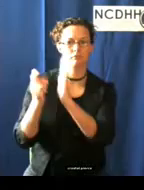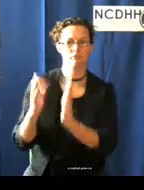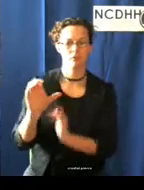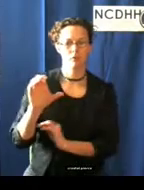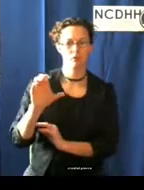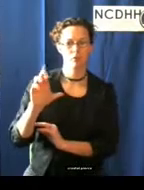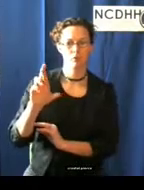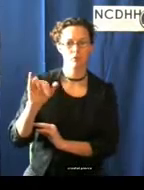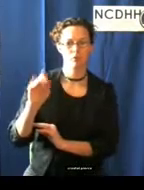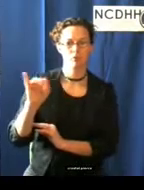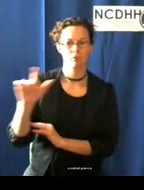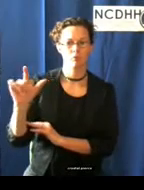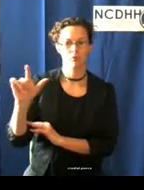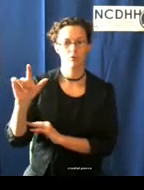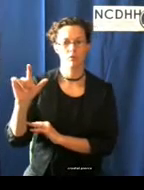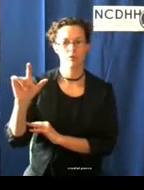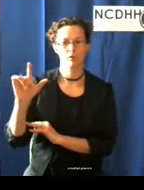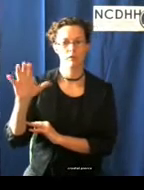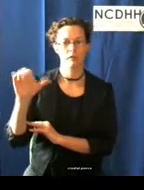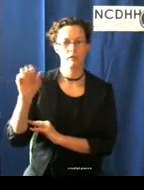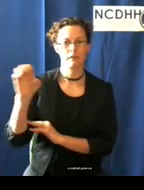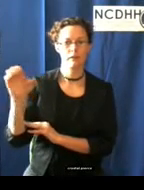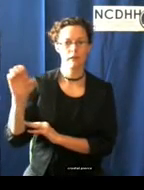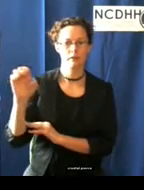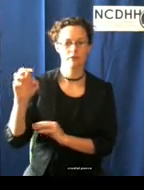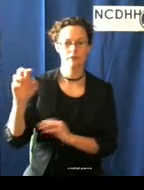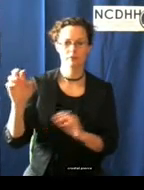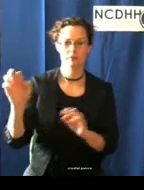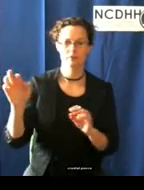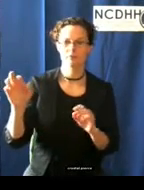FOR EXAMPLE IF YOU HAVE BEEN PULLED OVER FOR SPEEDING GOING